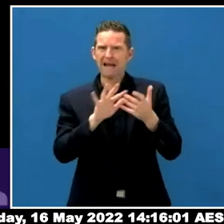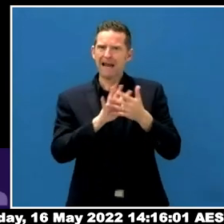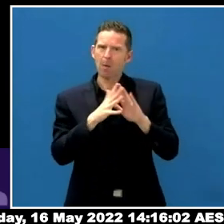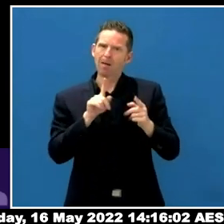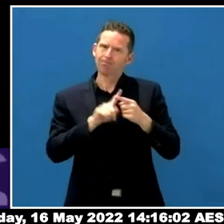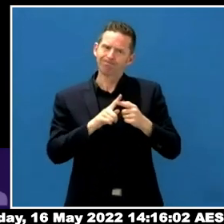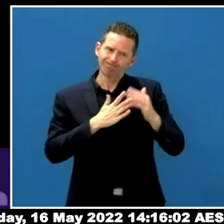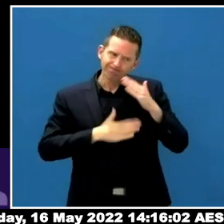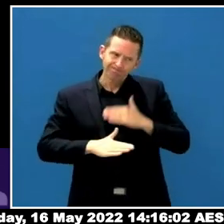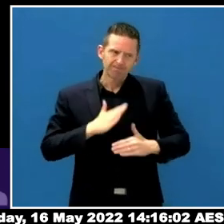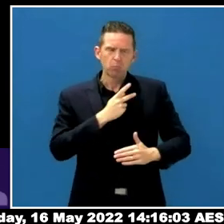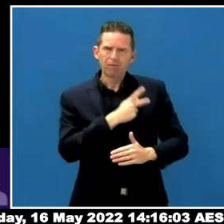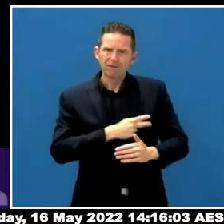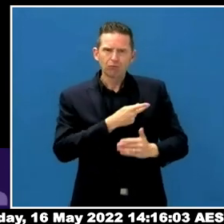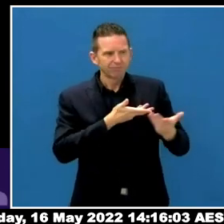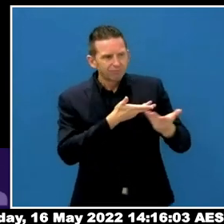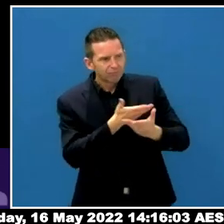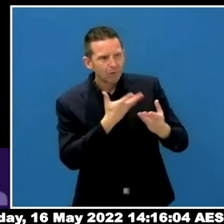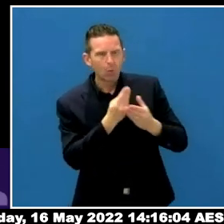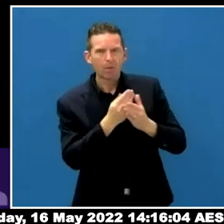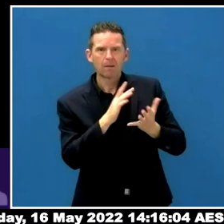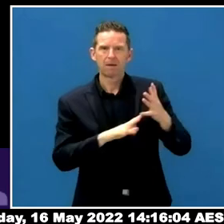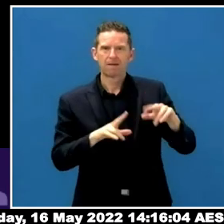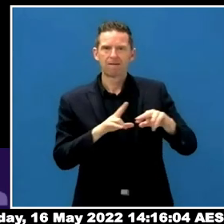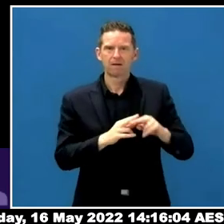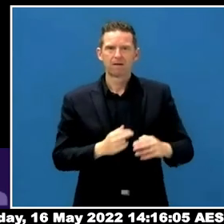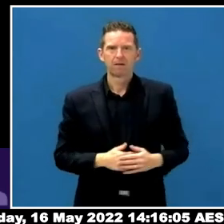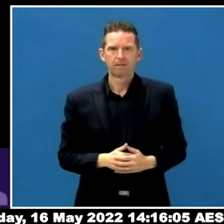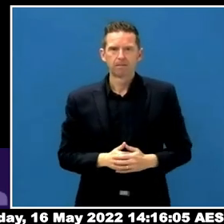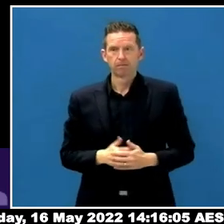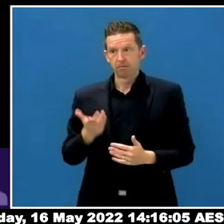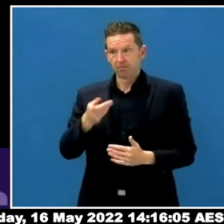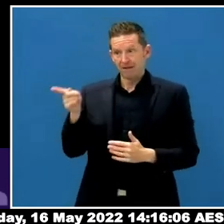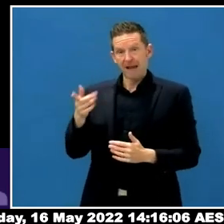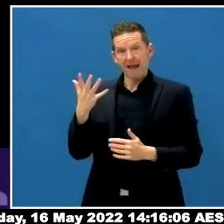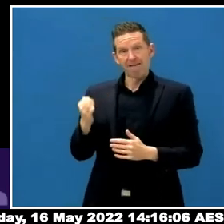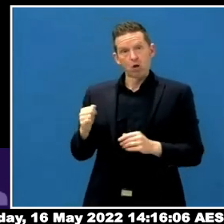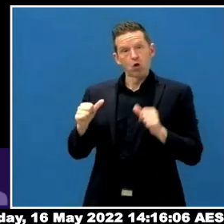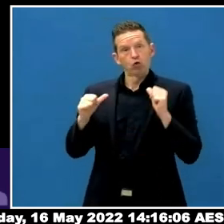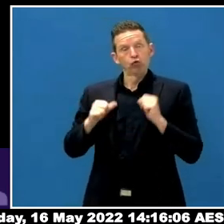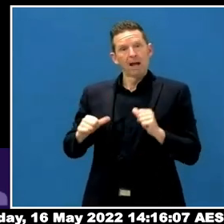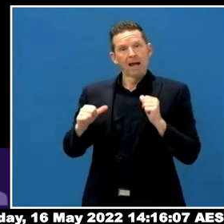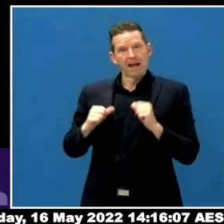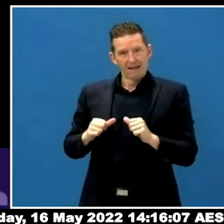they're not only trained in - they're not trained with certification, but they're not